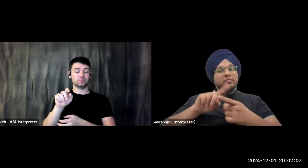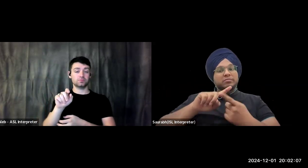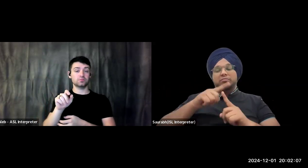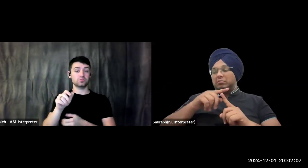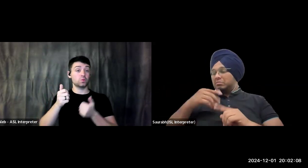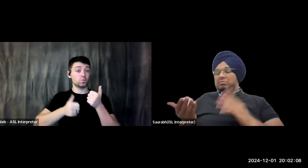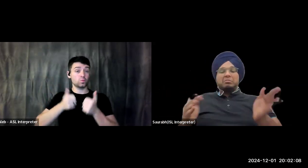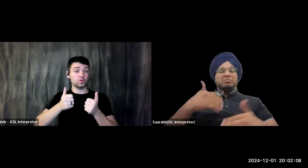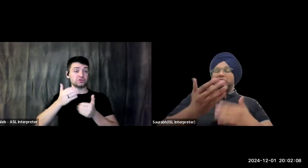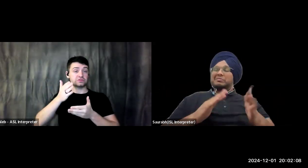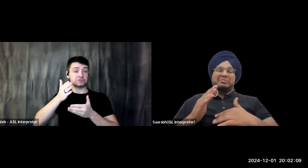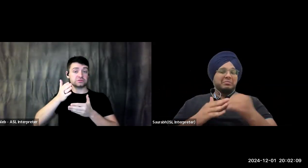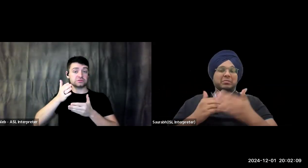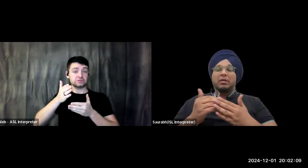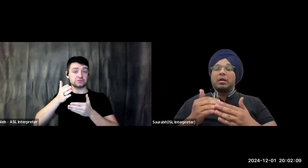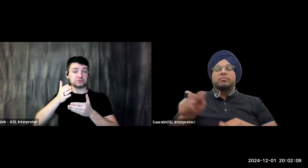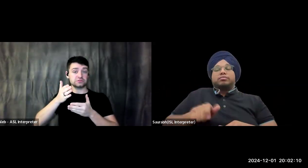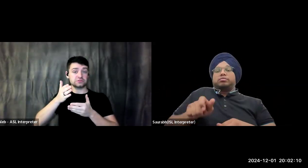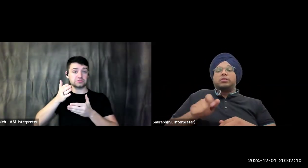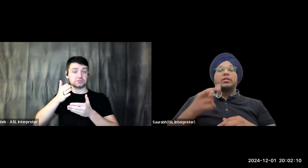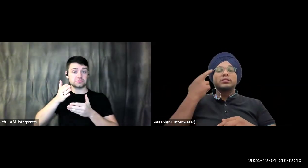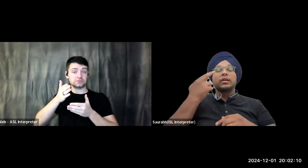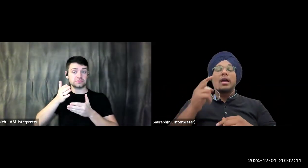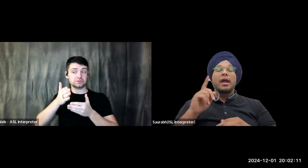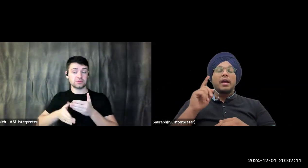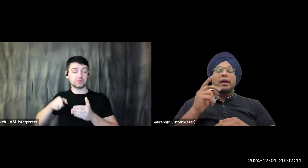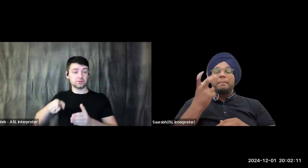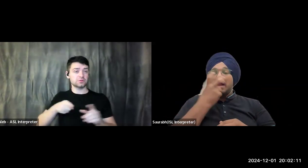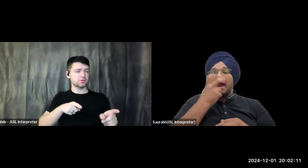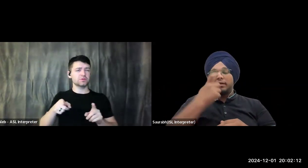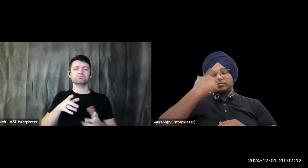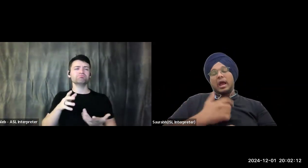Because you know, visually impaired people have the habit of using like this.